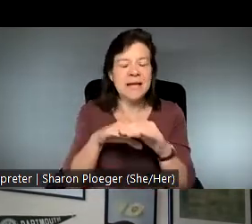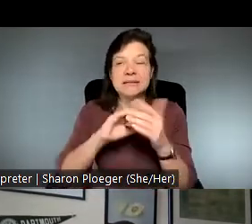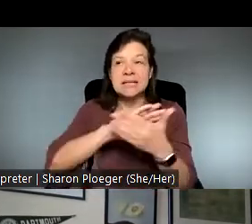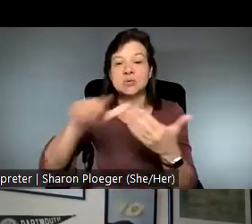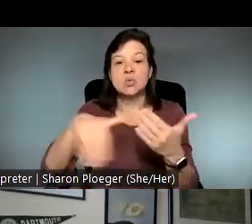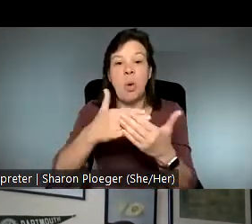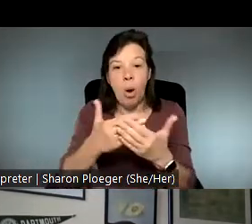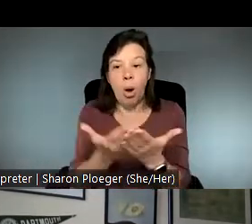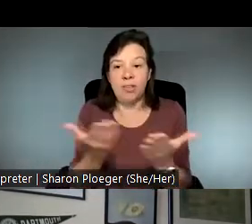or mobile device.